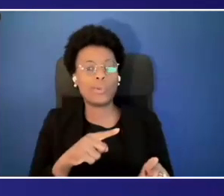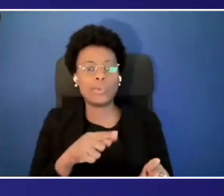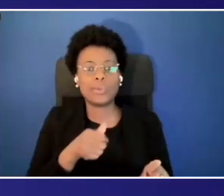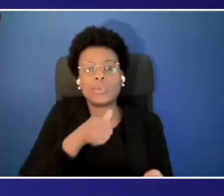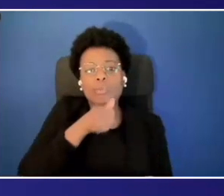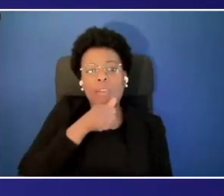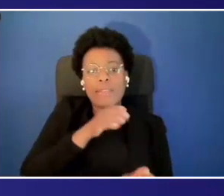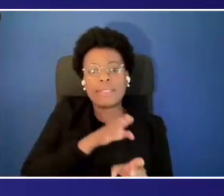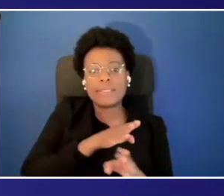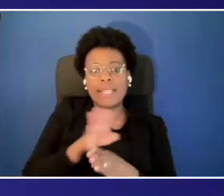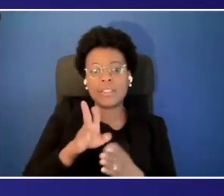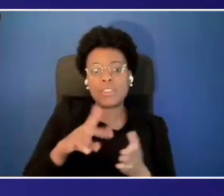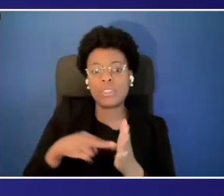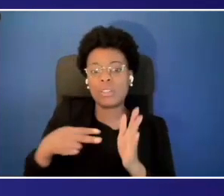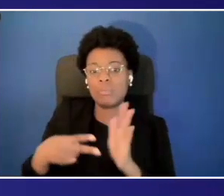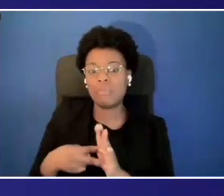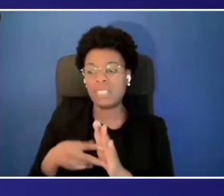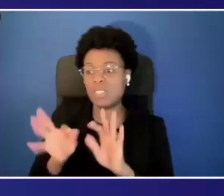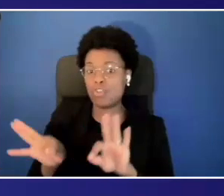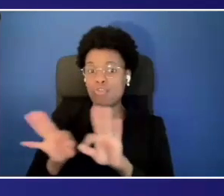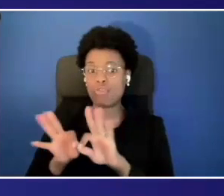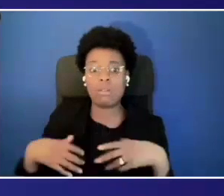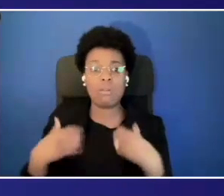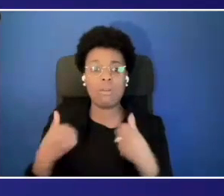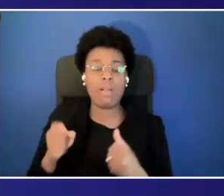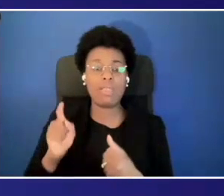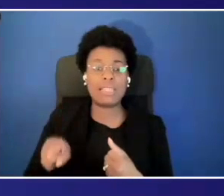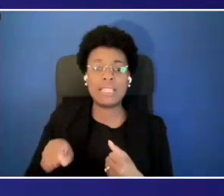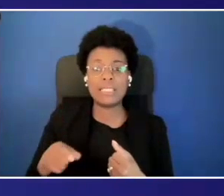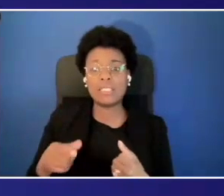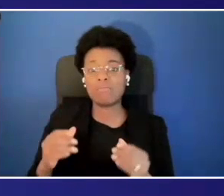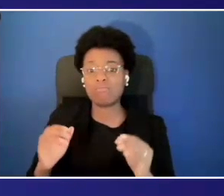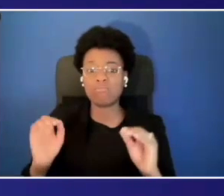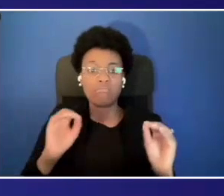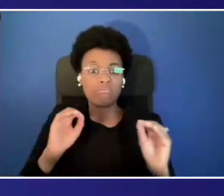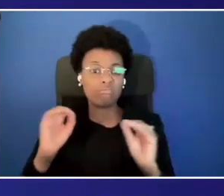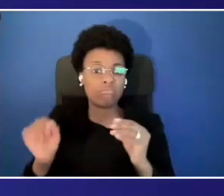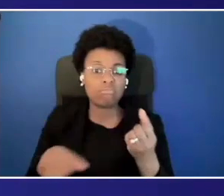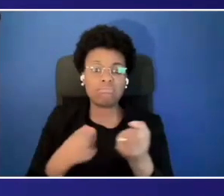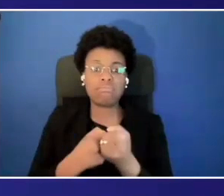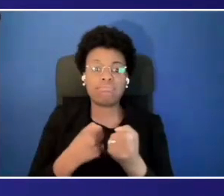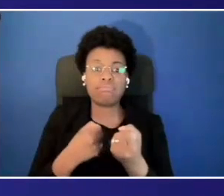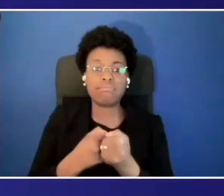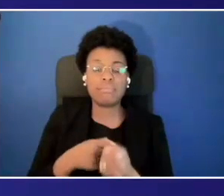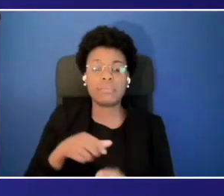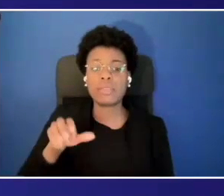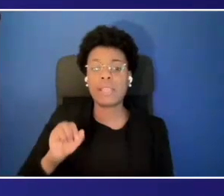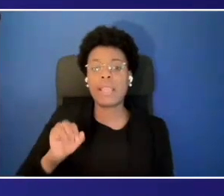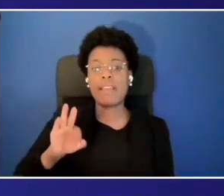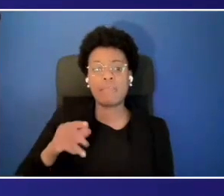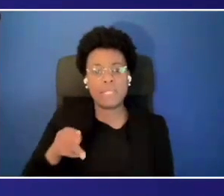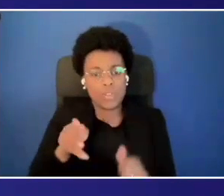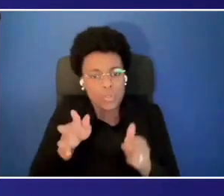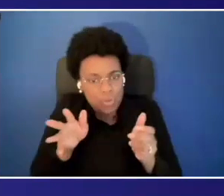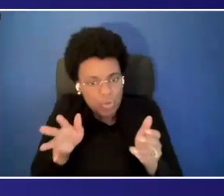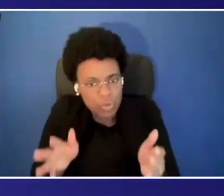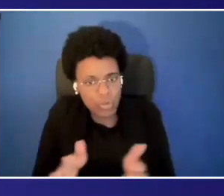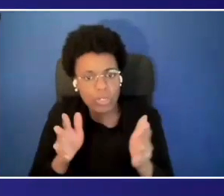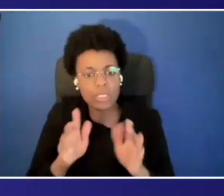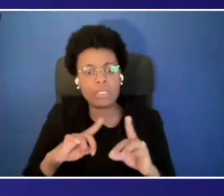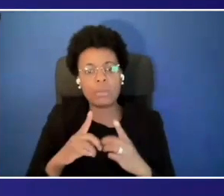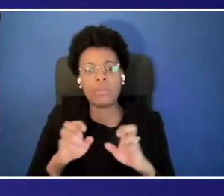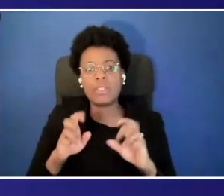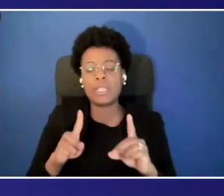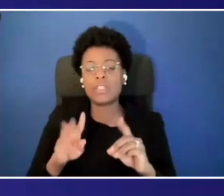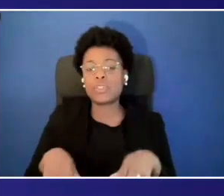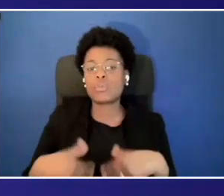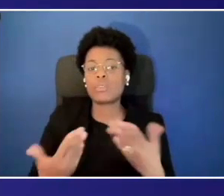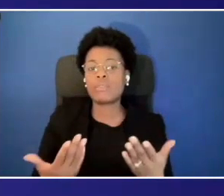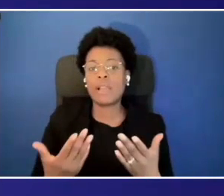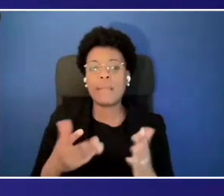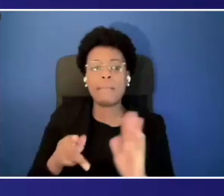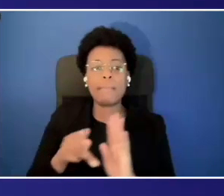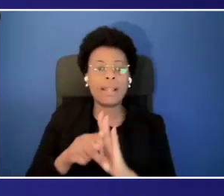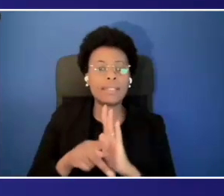In closing, the AFP urges the Department of Education to advance policies that provide meaningful debt relief for physicians and medical students.